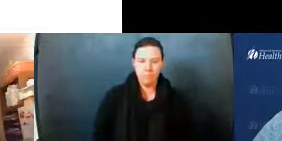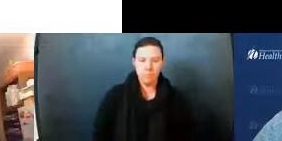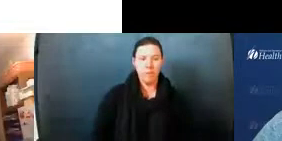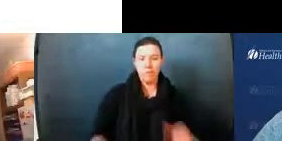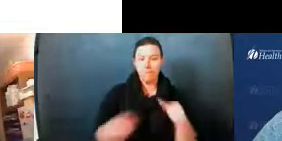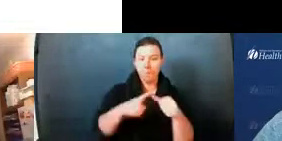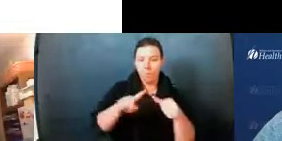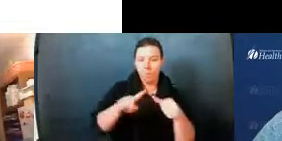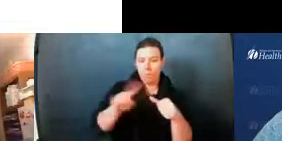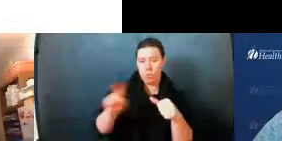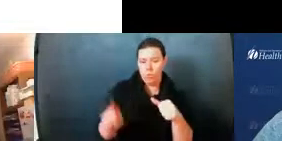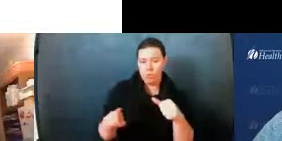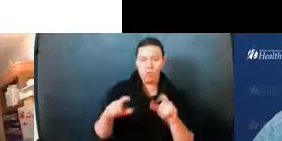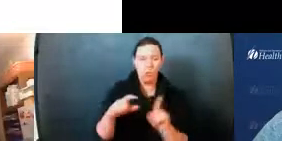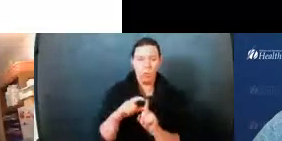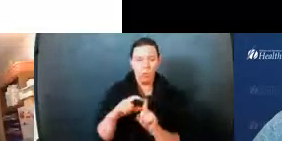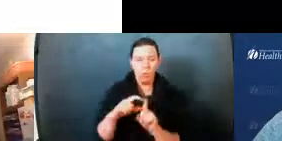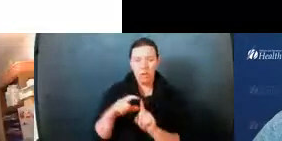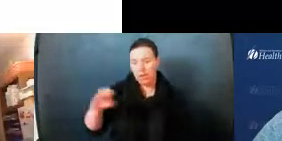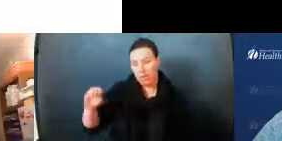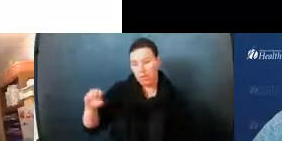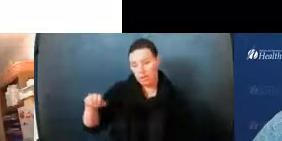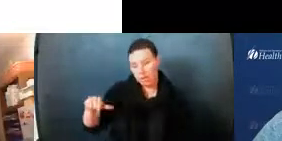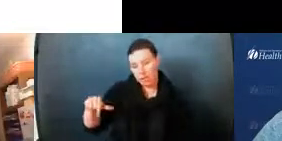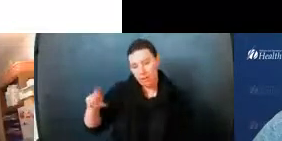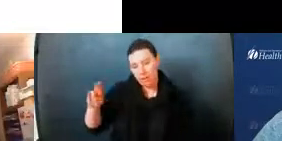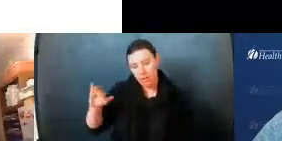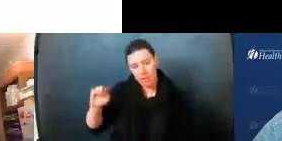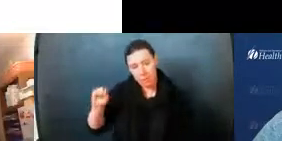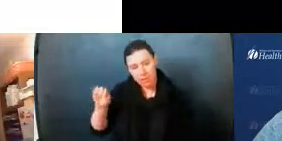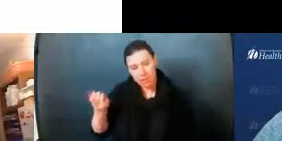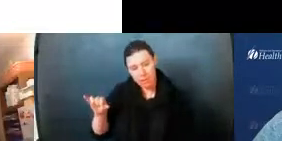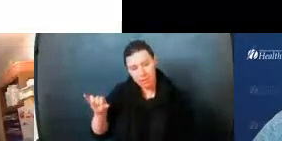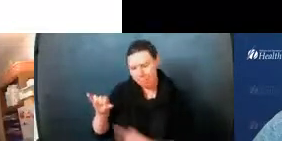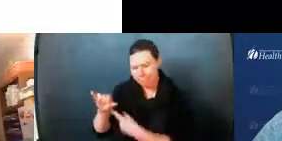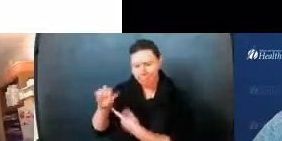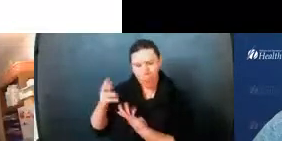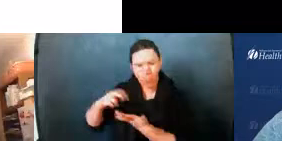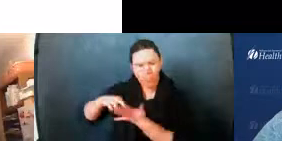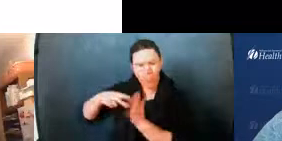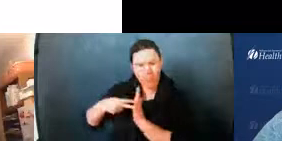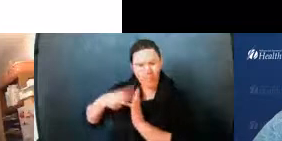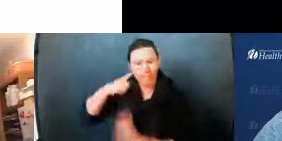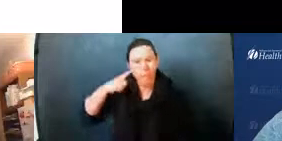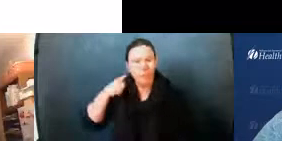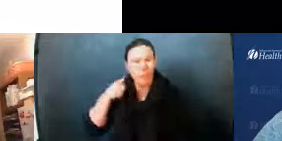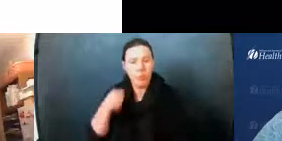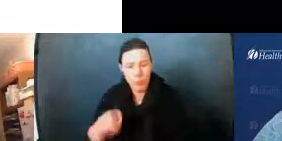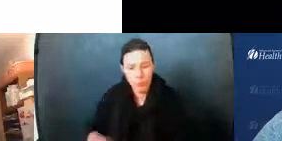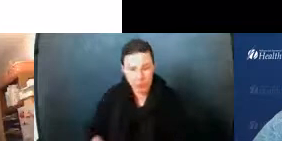what health, what we're looking for as far as like what health equity means. What are your experiences with health inequities